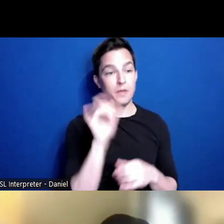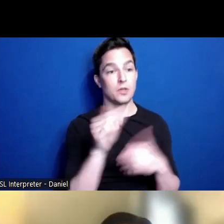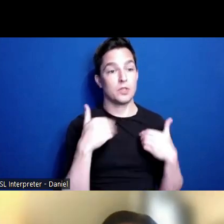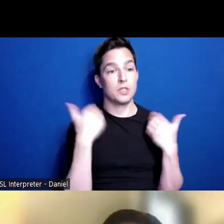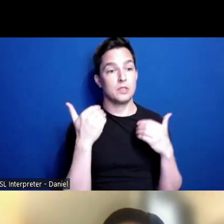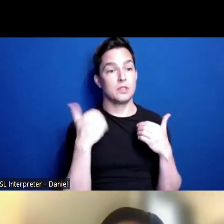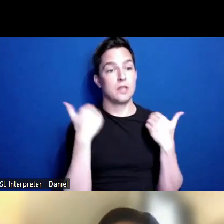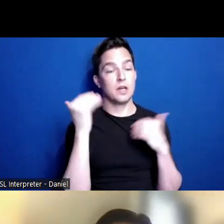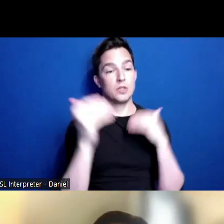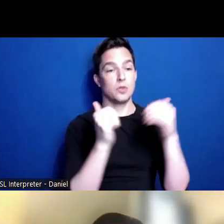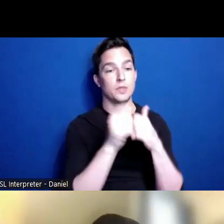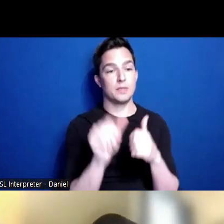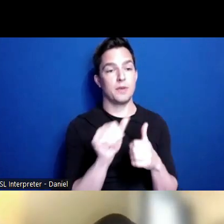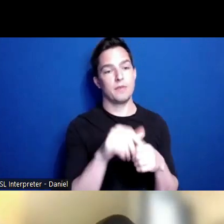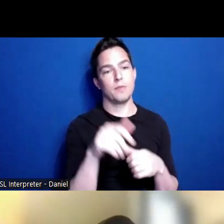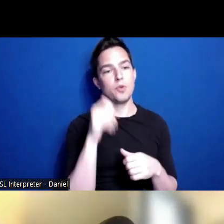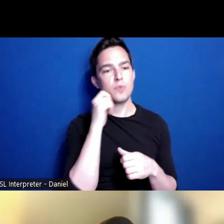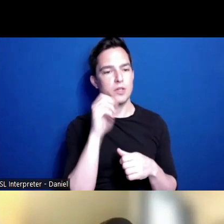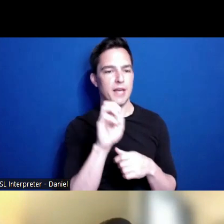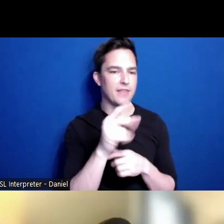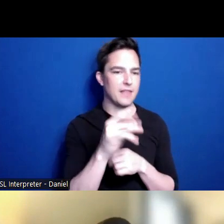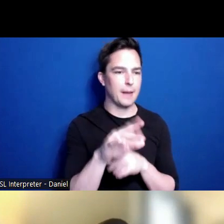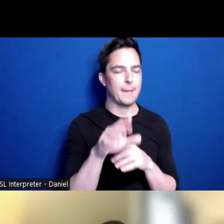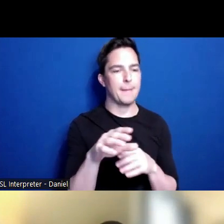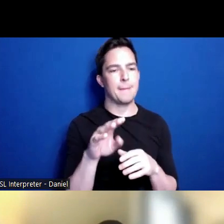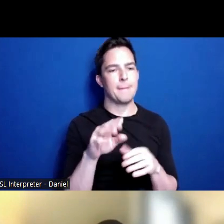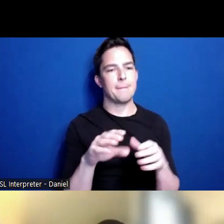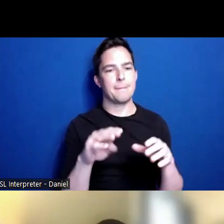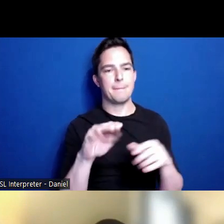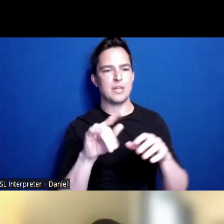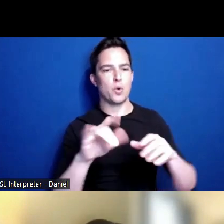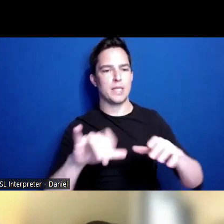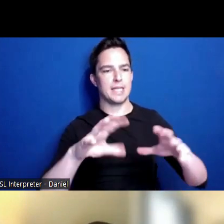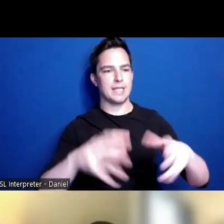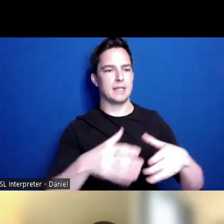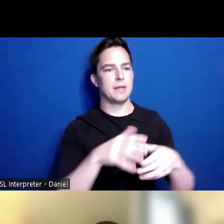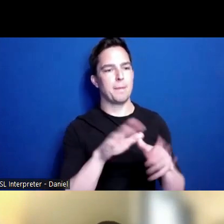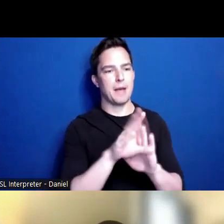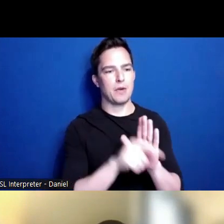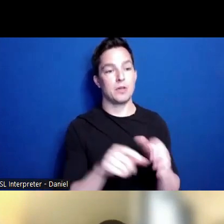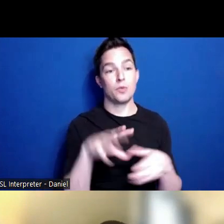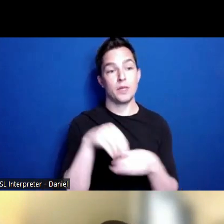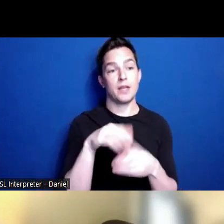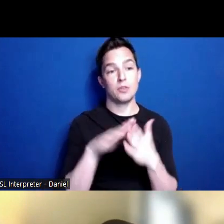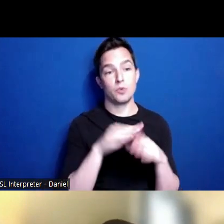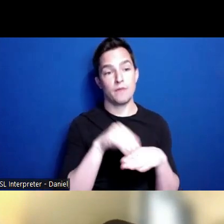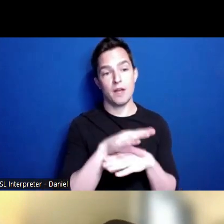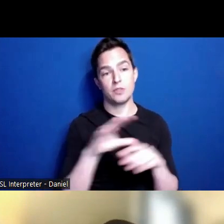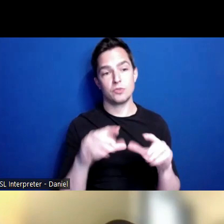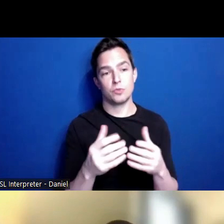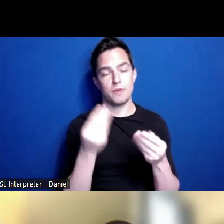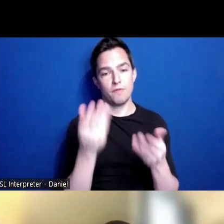with disabilities from racial and ethnic minority backgrounds. We engage with the community advisory group to inform the MyCIL research and